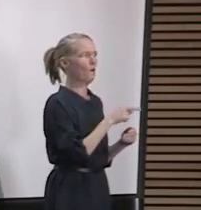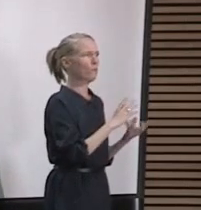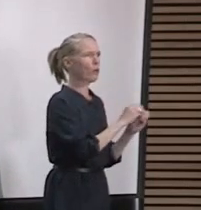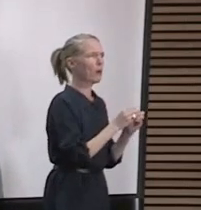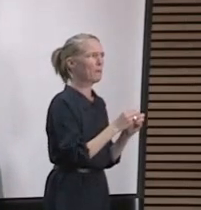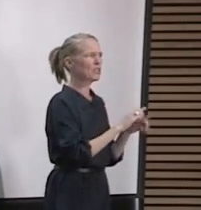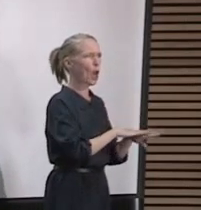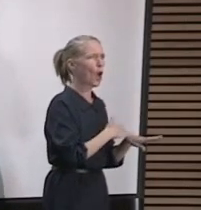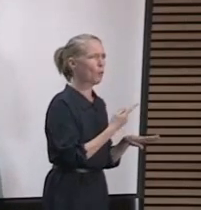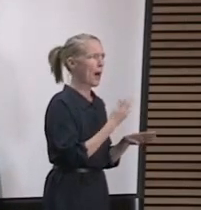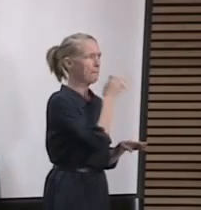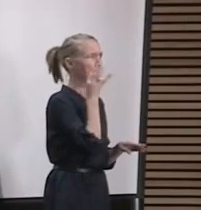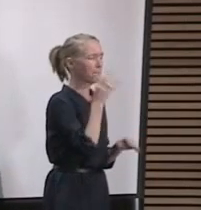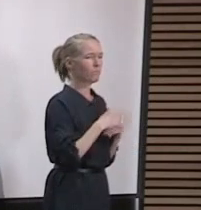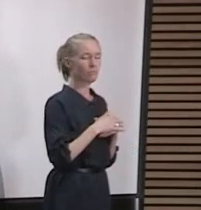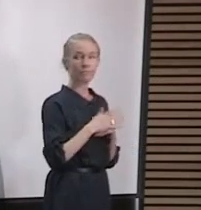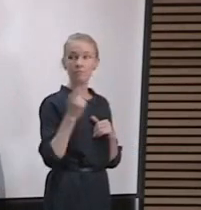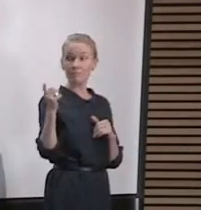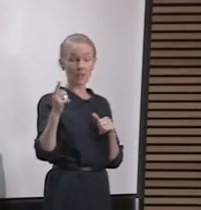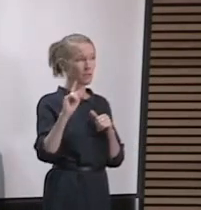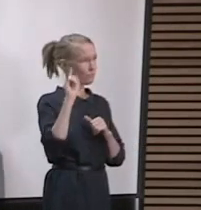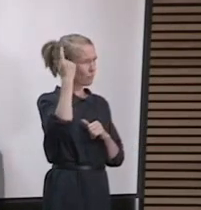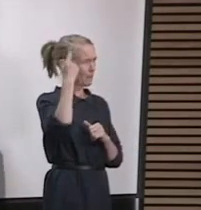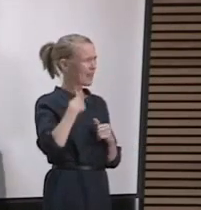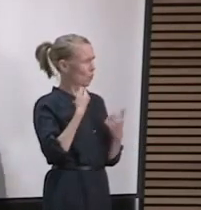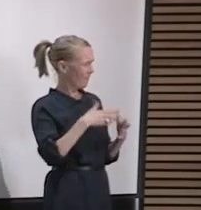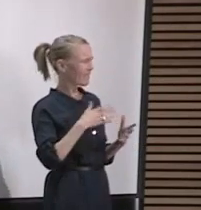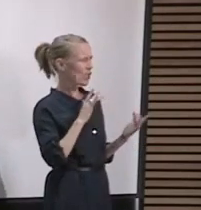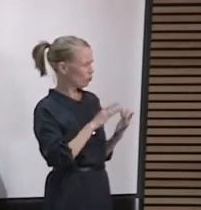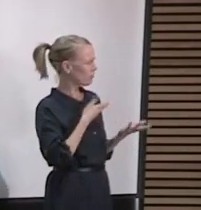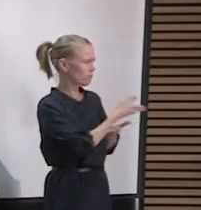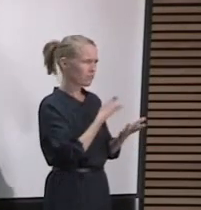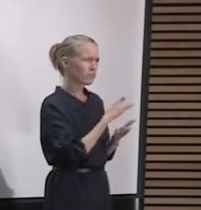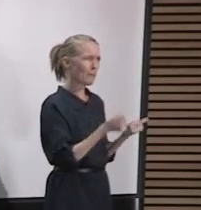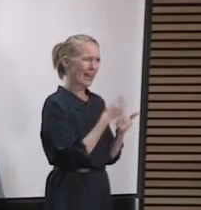pub ublicised failure there. Or was it raised earlier that there was struggles there?